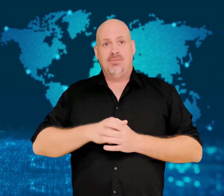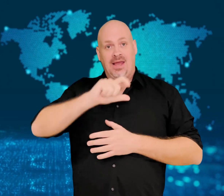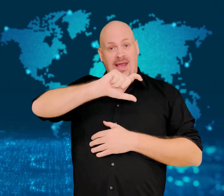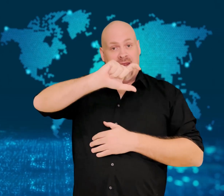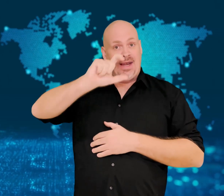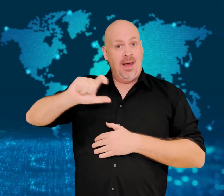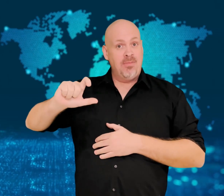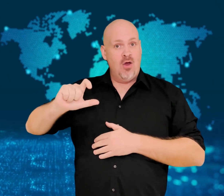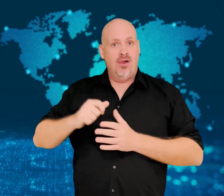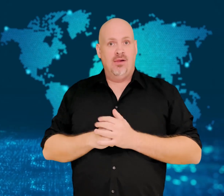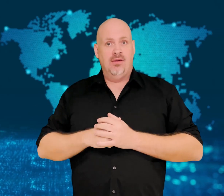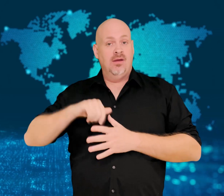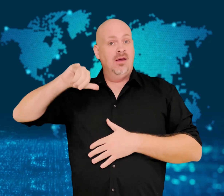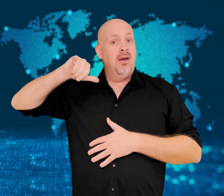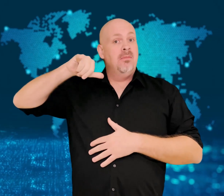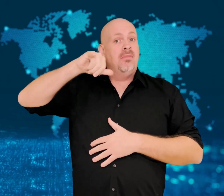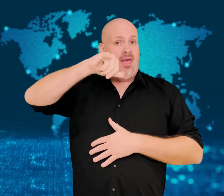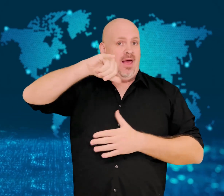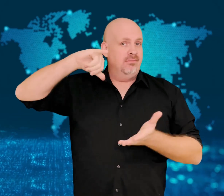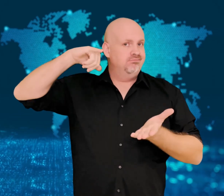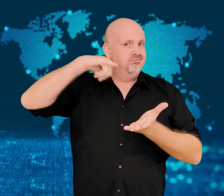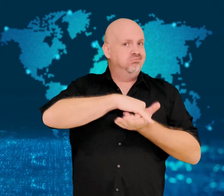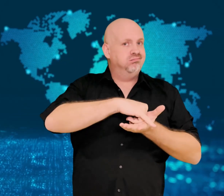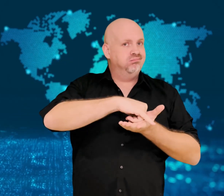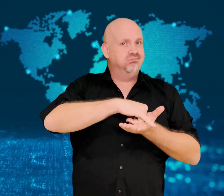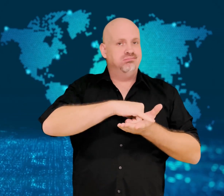Plane crashes